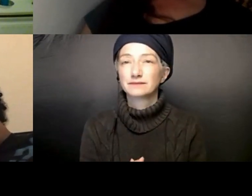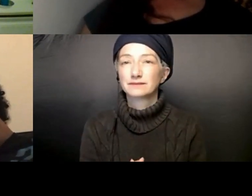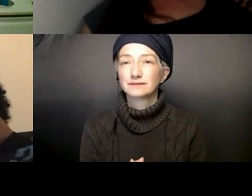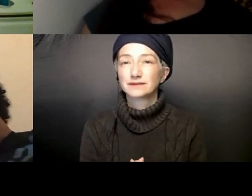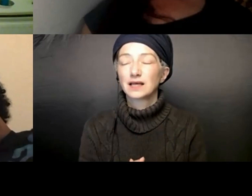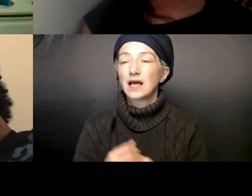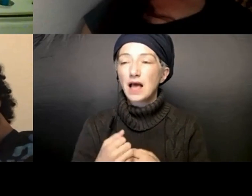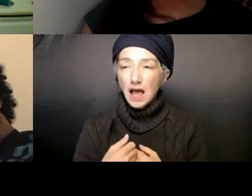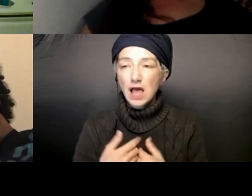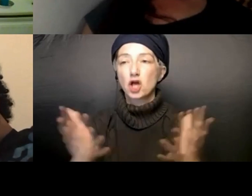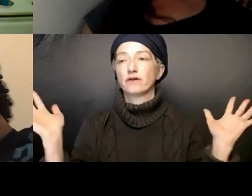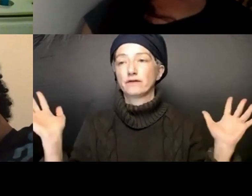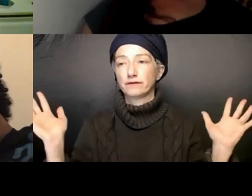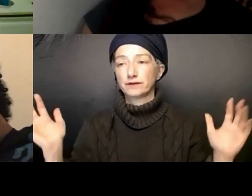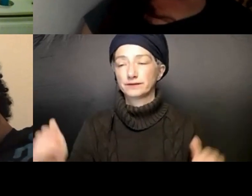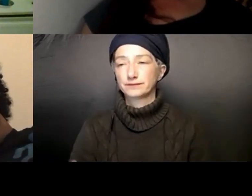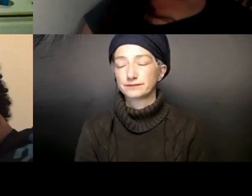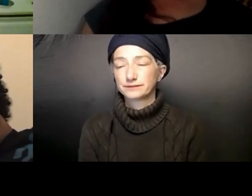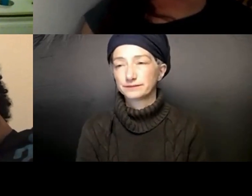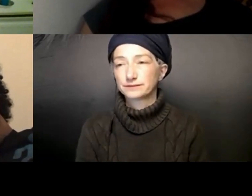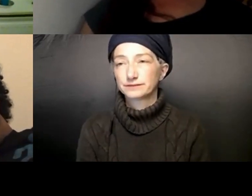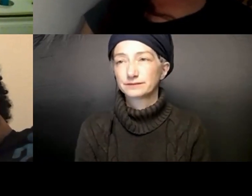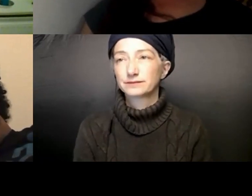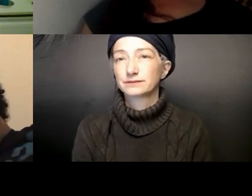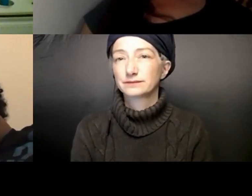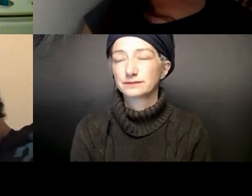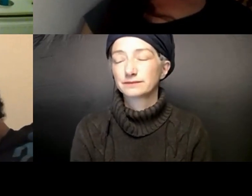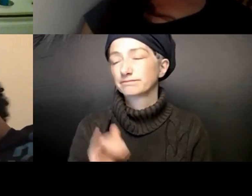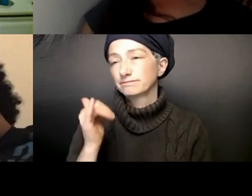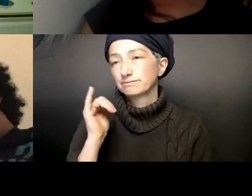Kate Marsh: Totally agree. Noa Winter: Yes.